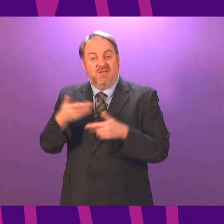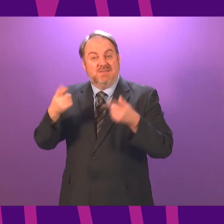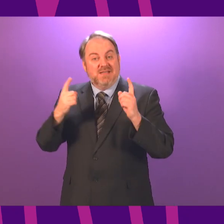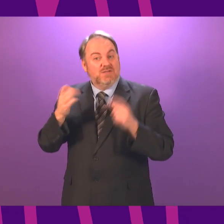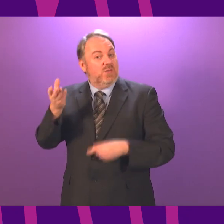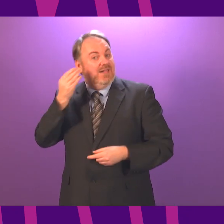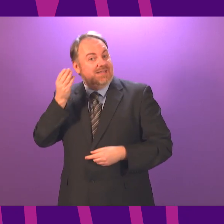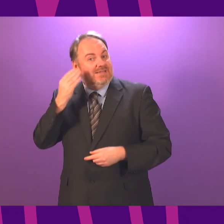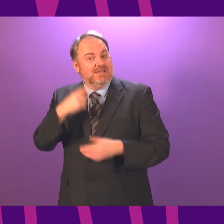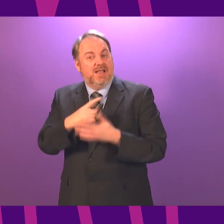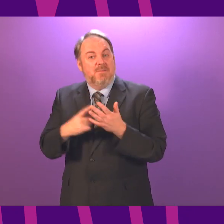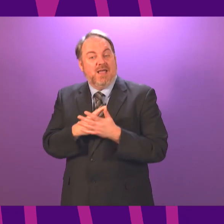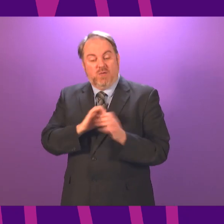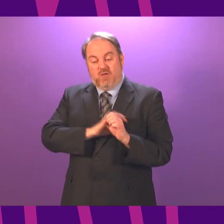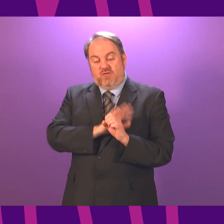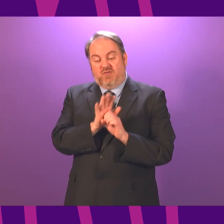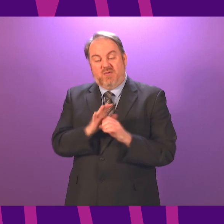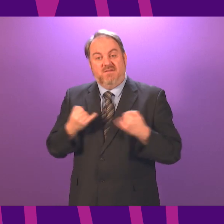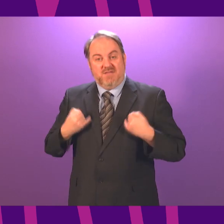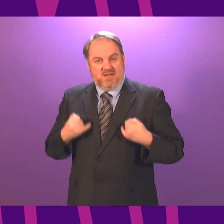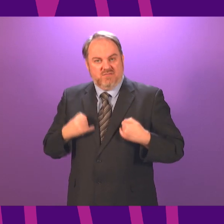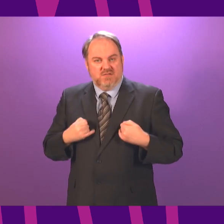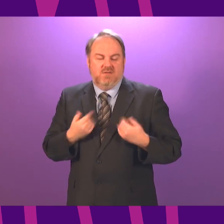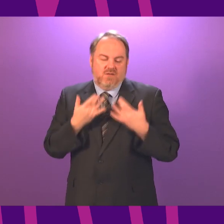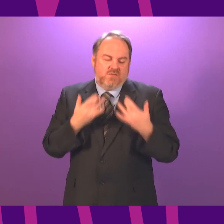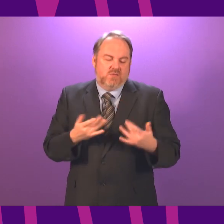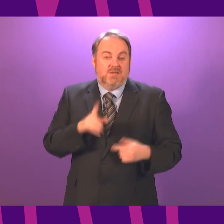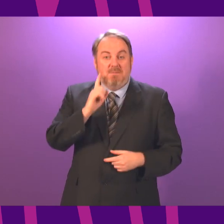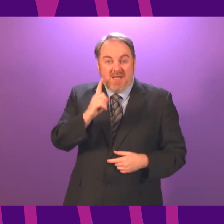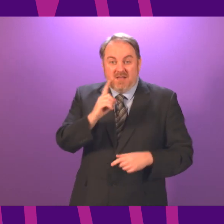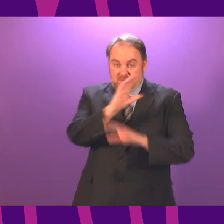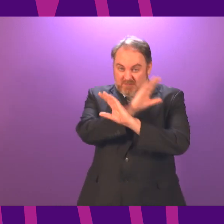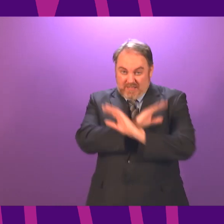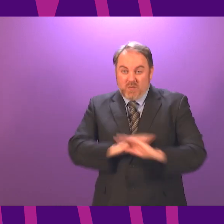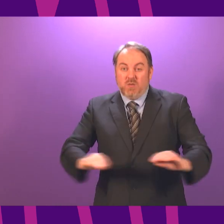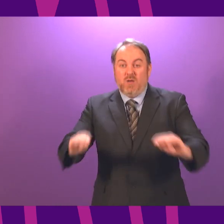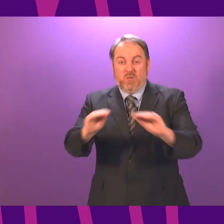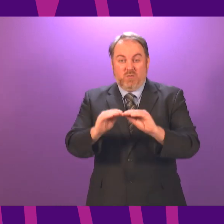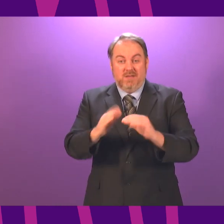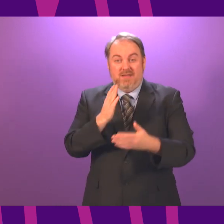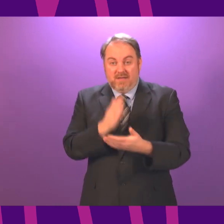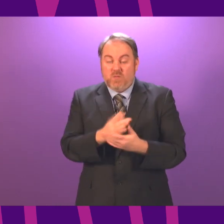information on Covid. However, I will take this opportunity to say the following to anyone who is listening. They will have heard me say that if they have Covid symptoms